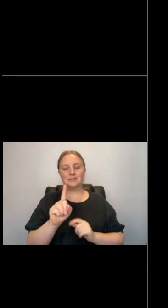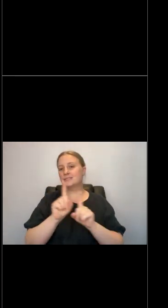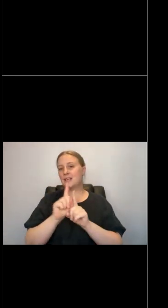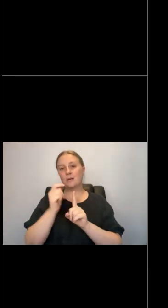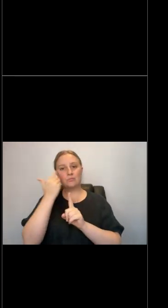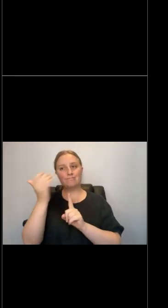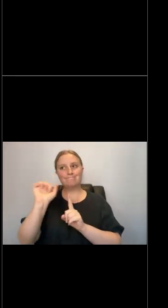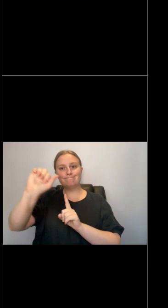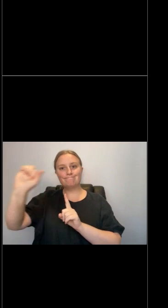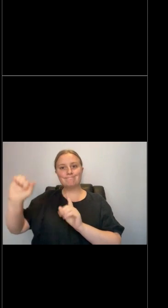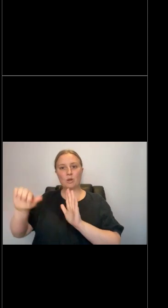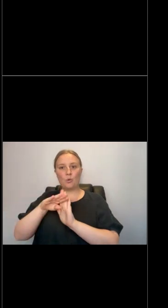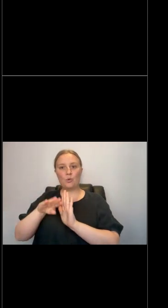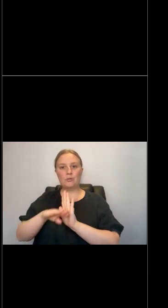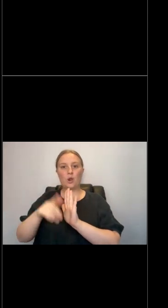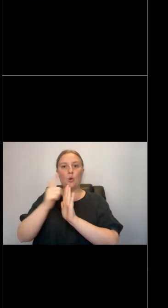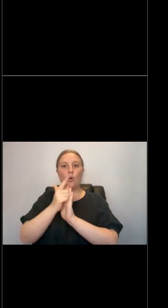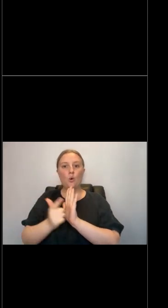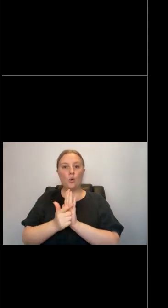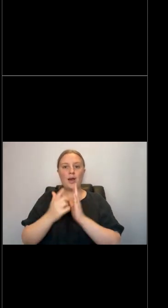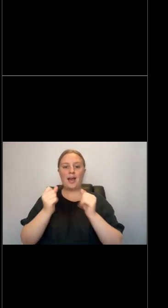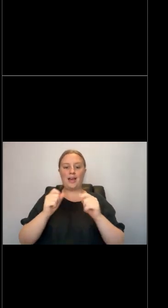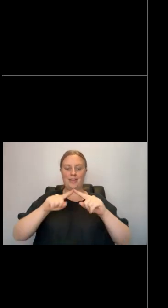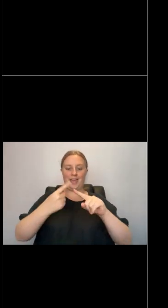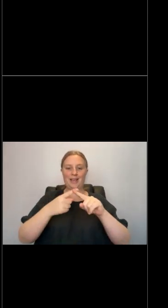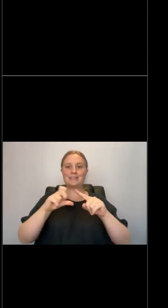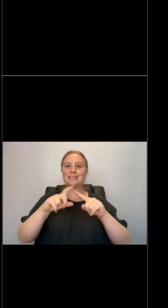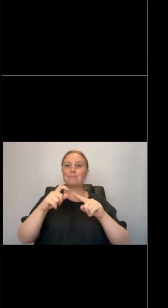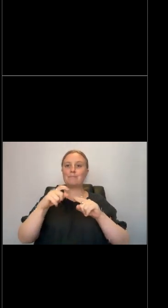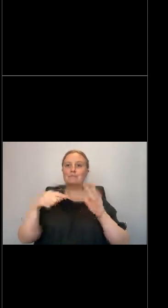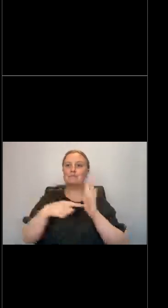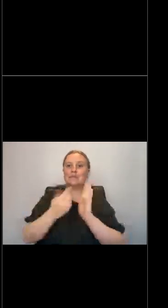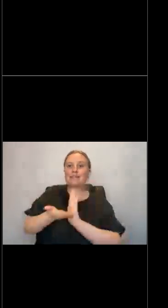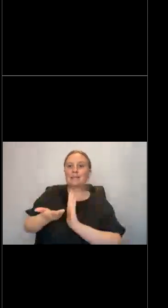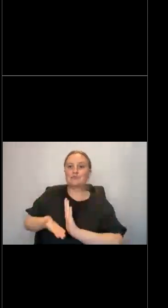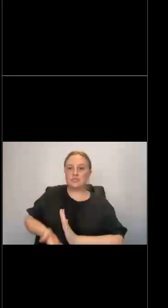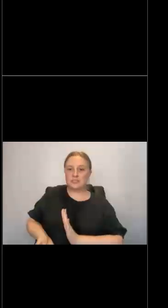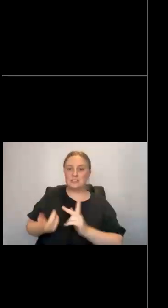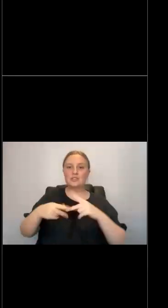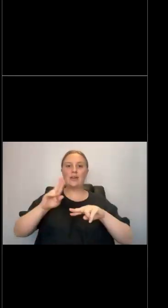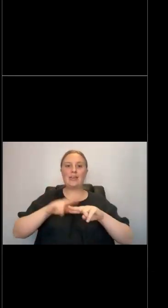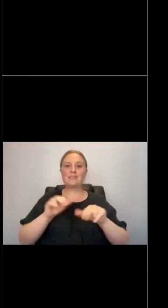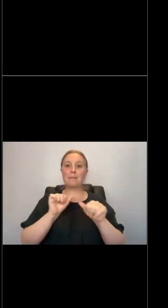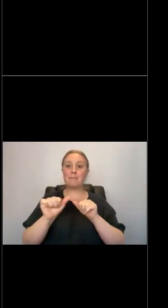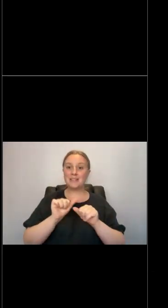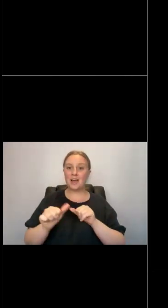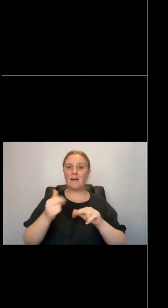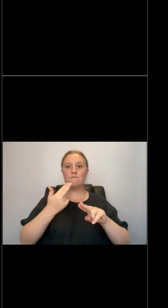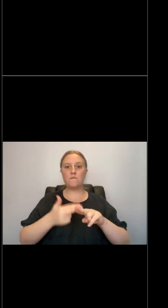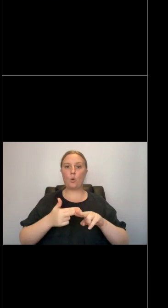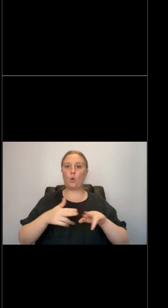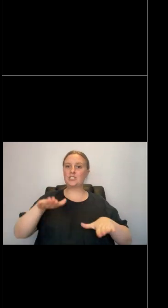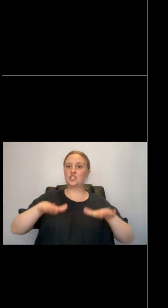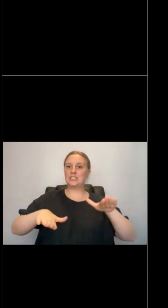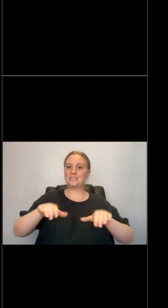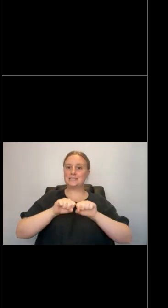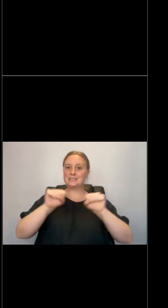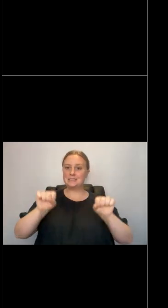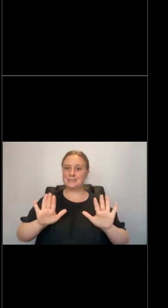And so if it's in the interests of justice and